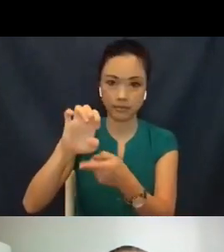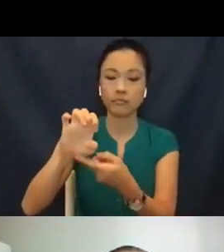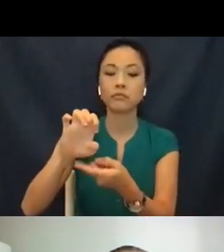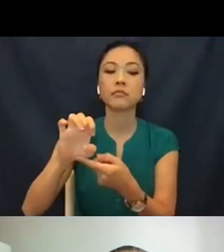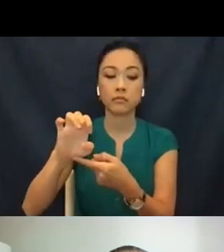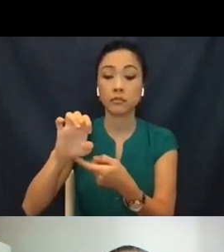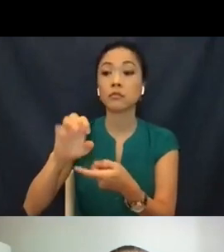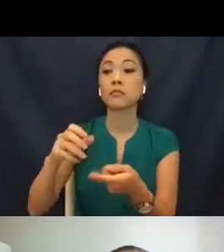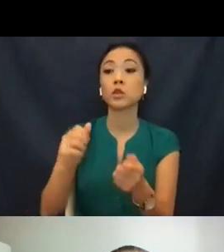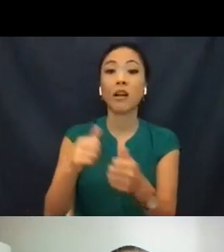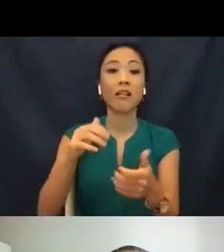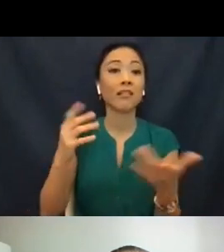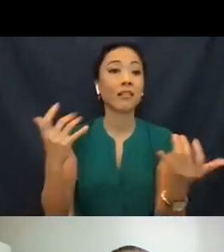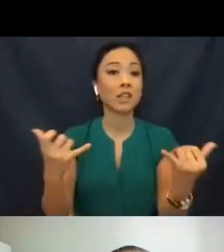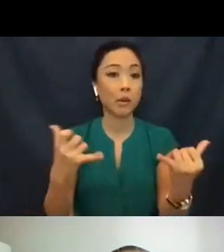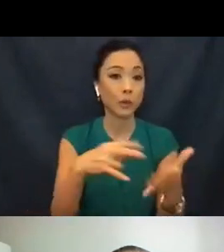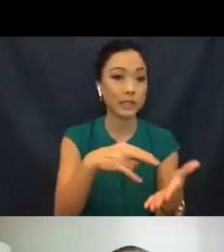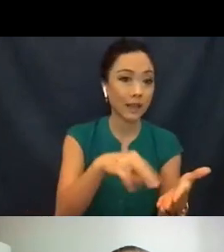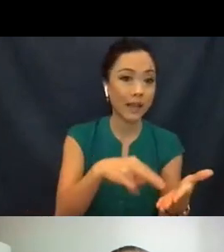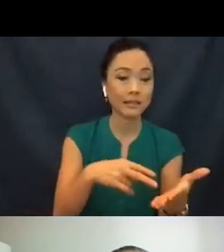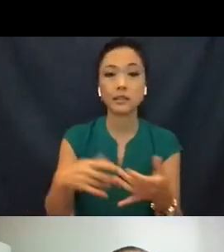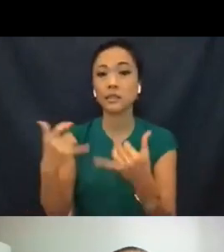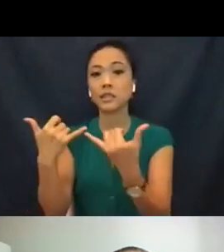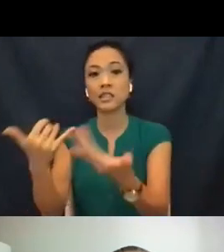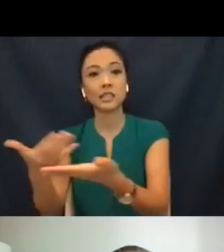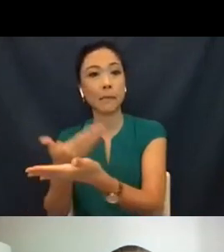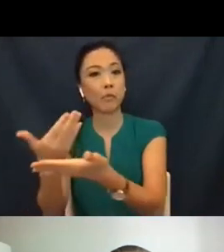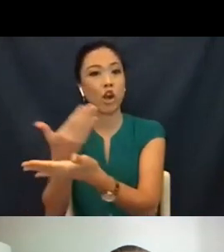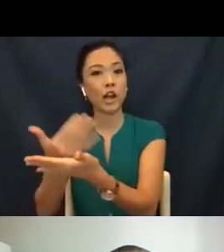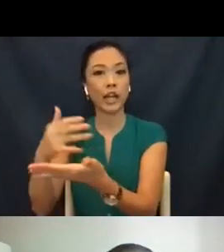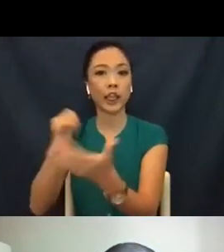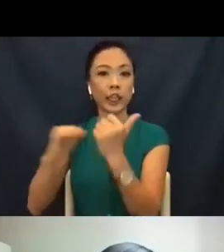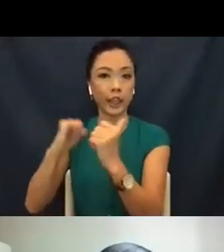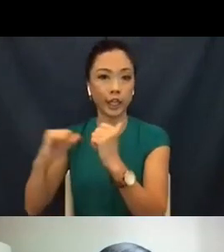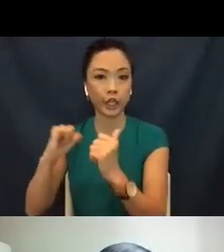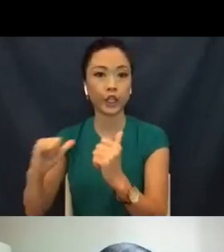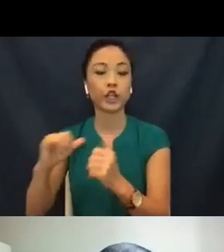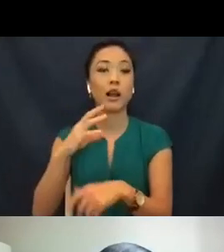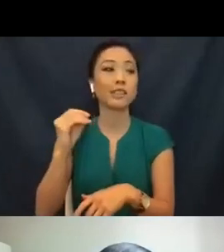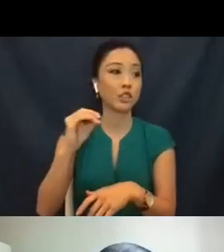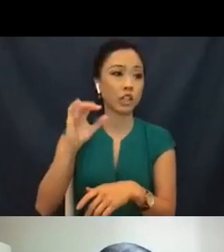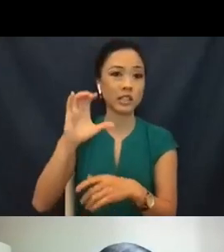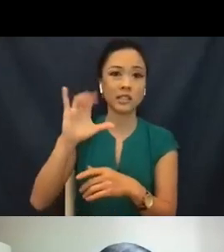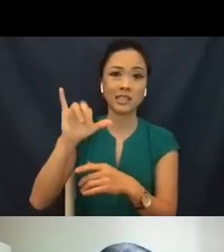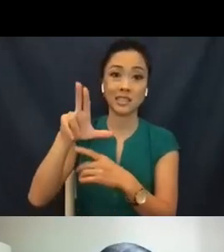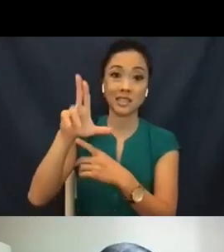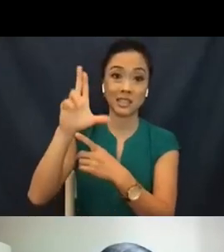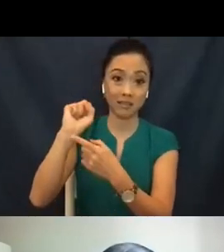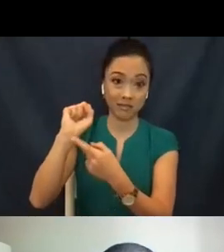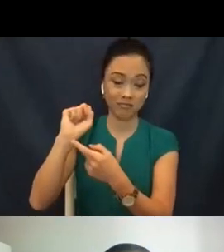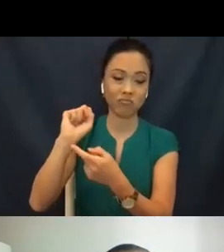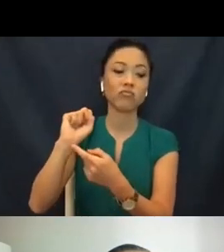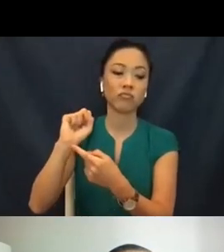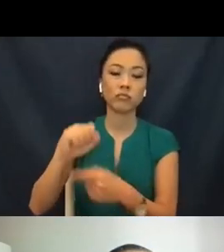circus and outdoor spectacle. Recently, I have been involved in creating new futures,